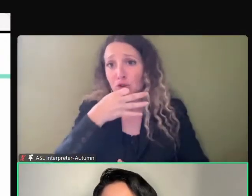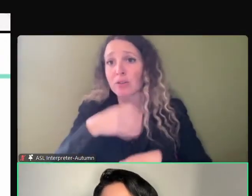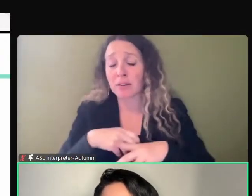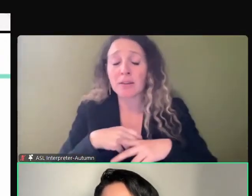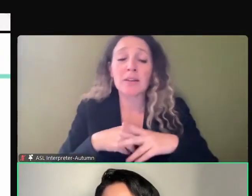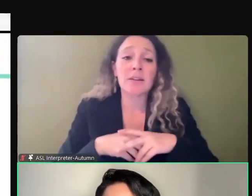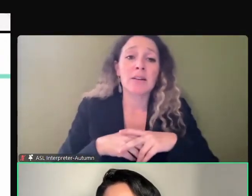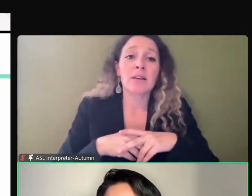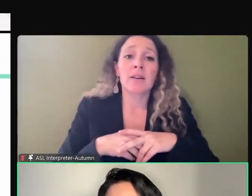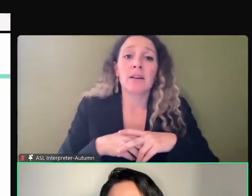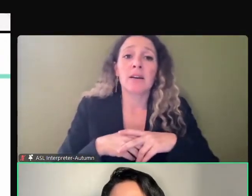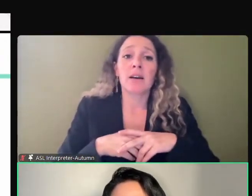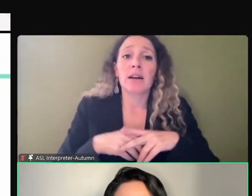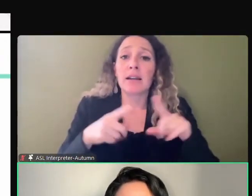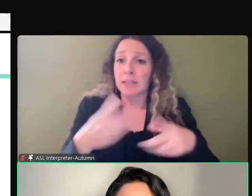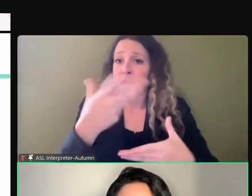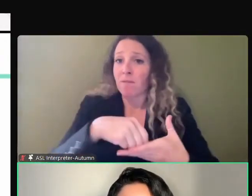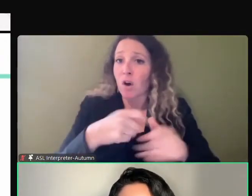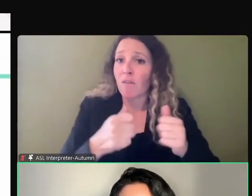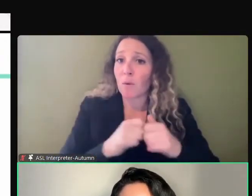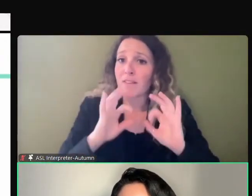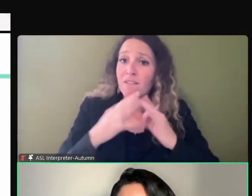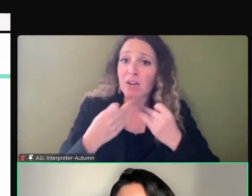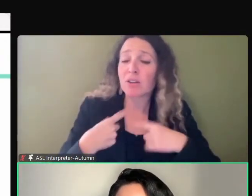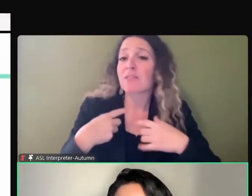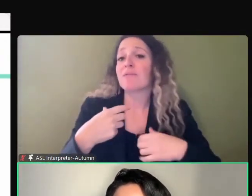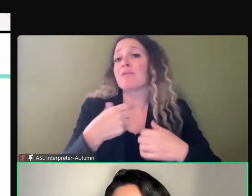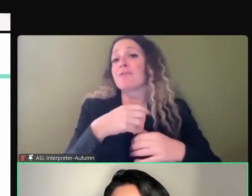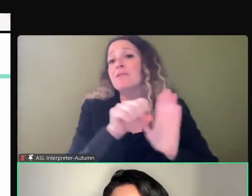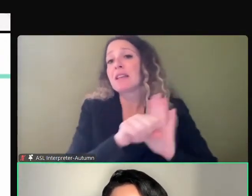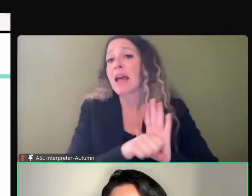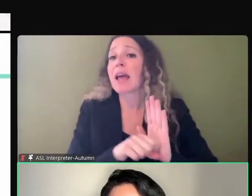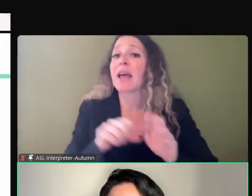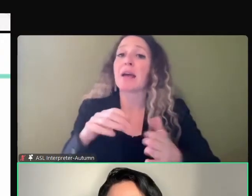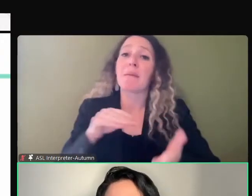including the Federation of State Medical Boards, a World Health Organization,